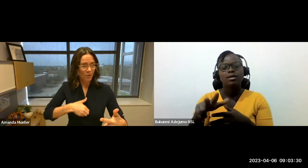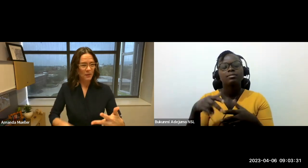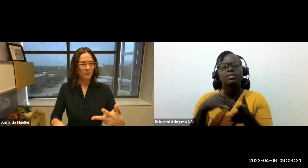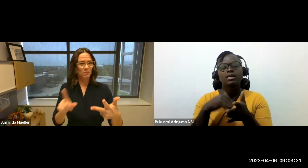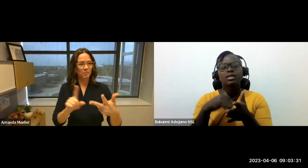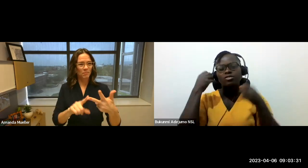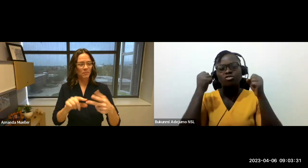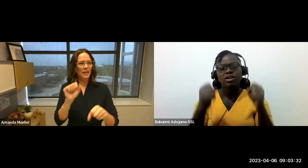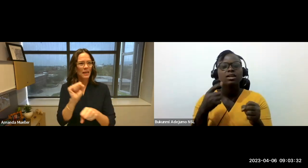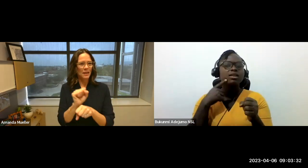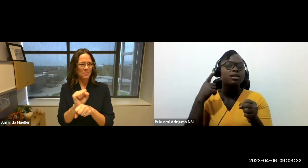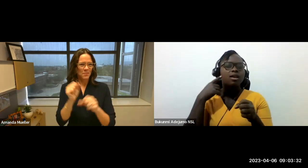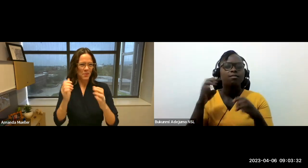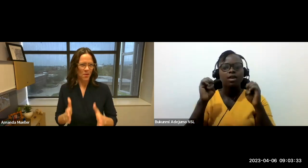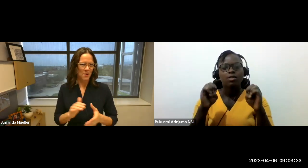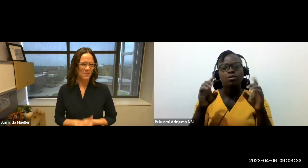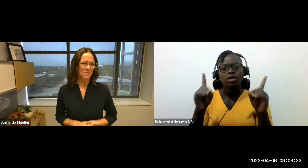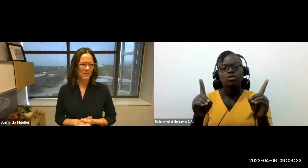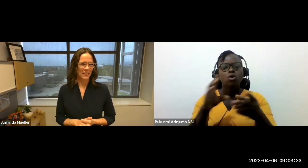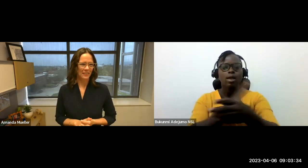empowerment. and employment